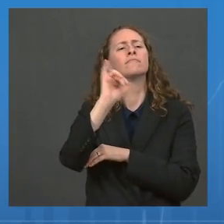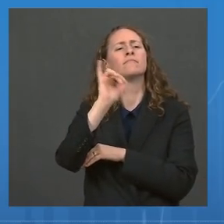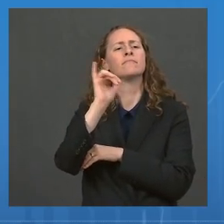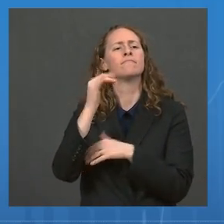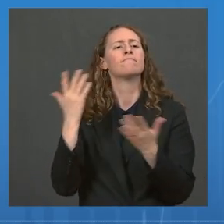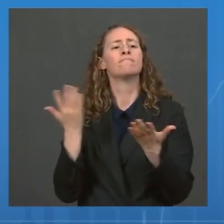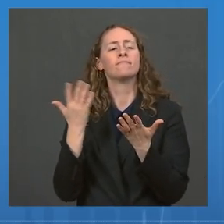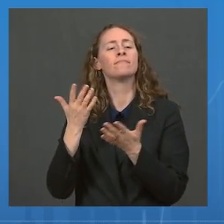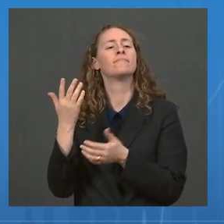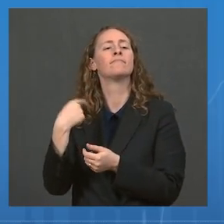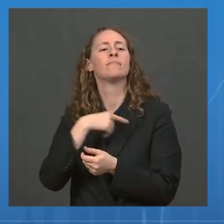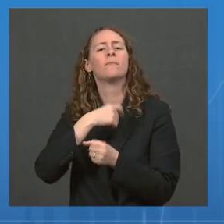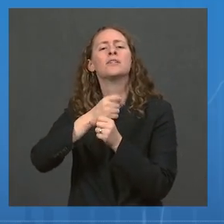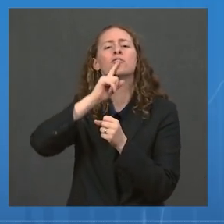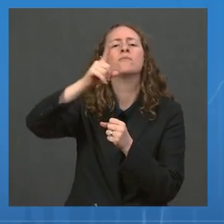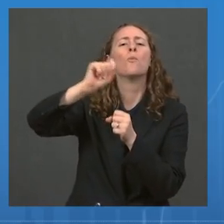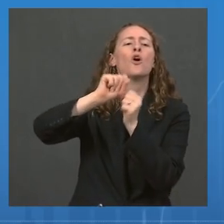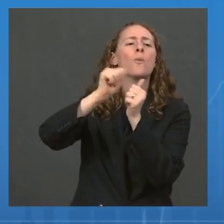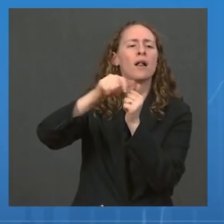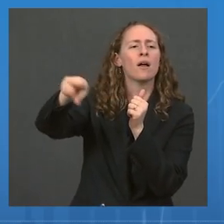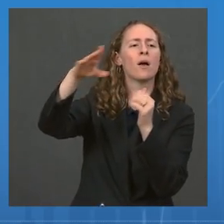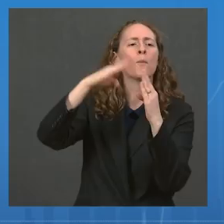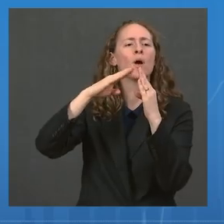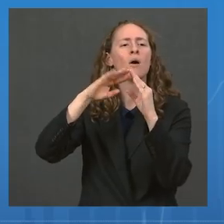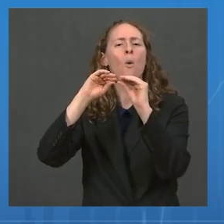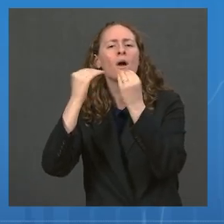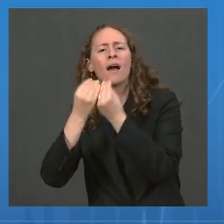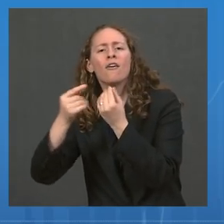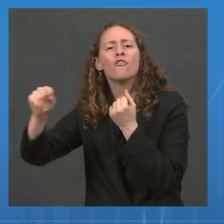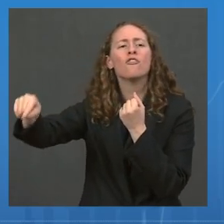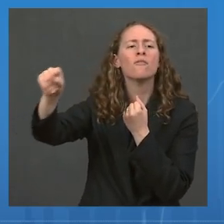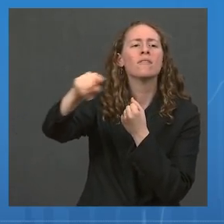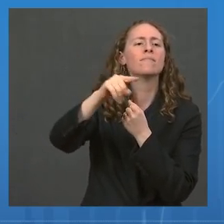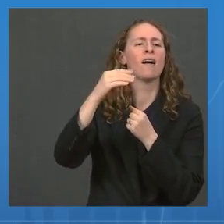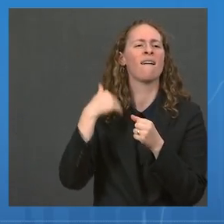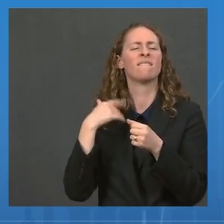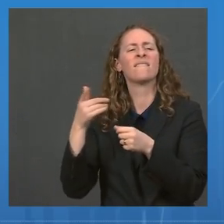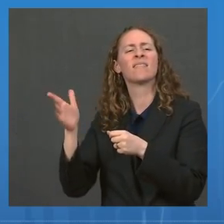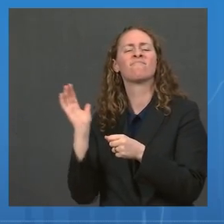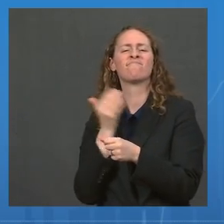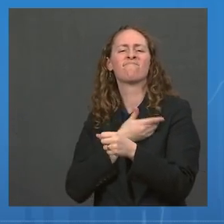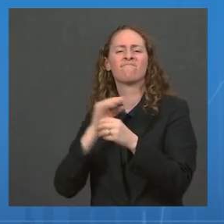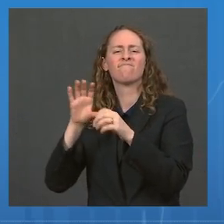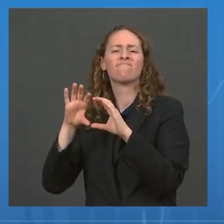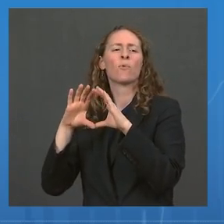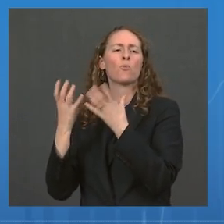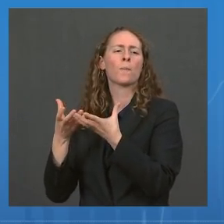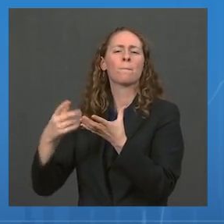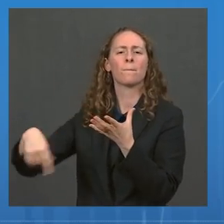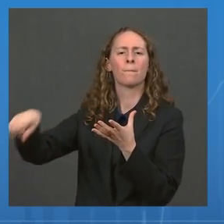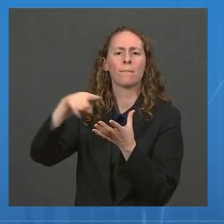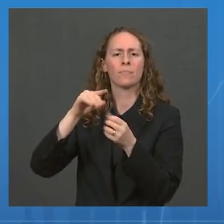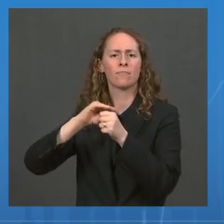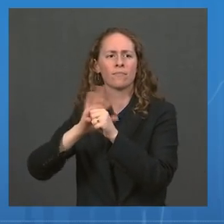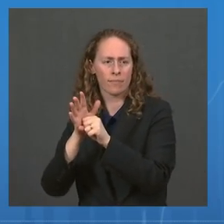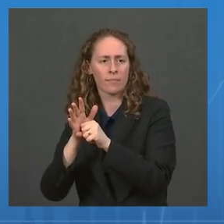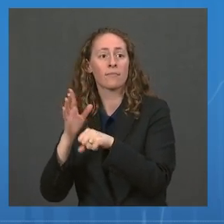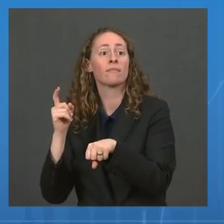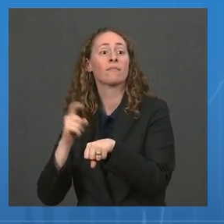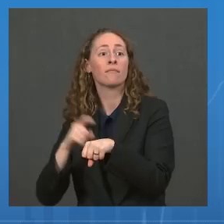in part through the COVID-19 Community Corps, in an effort to make sure that trusted messengers on the ground have the information they need to share with others.